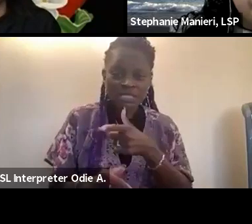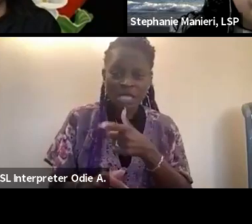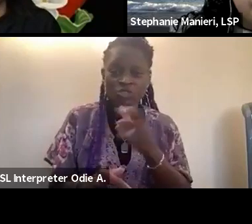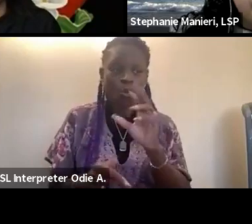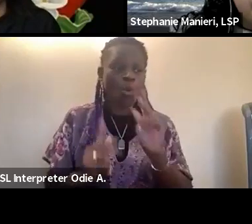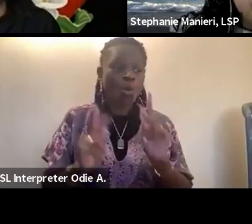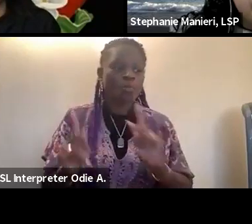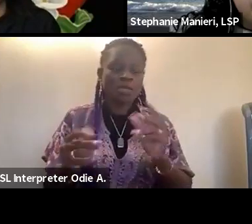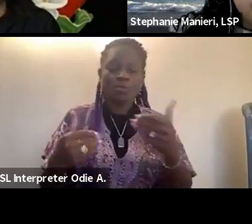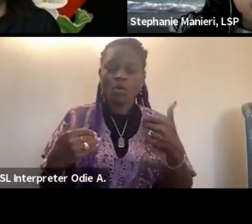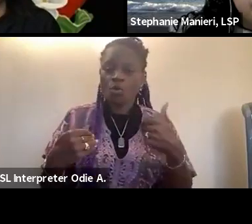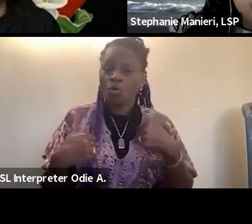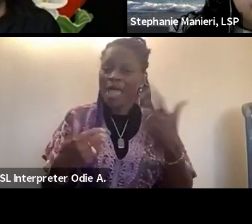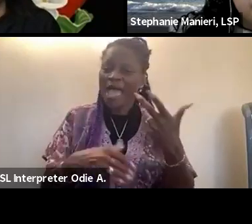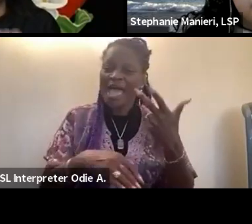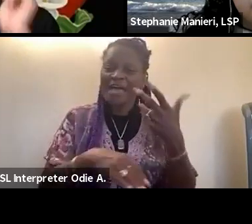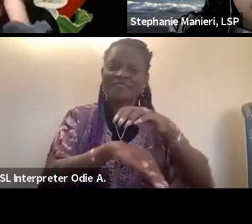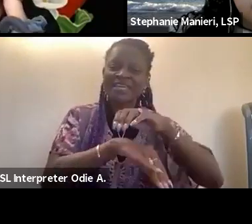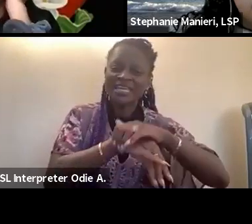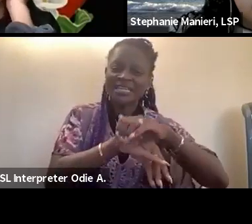By December 1, we expect to vaccinate a